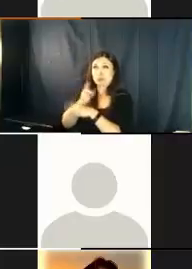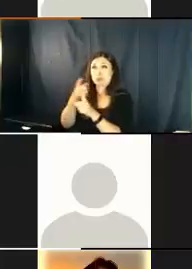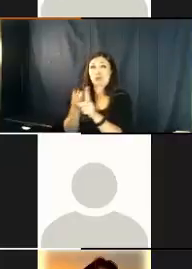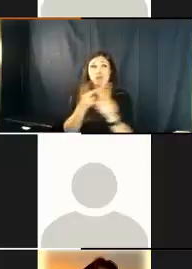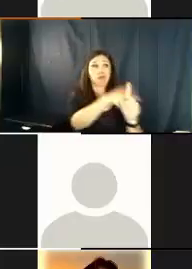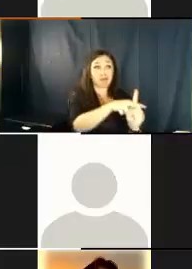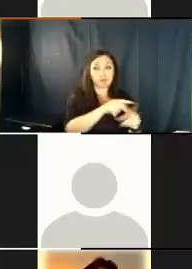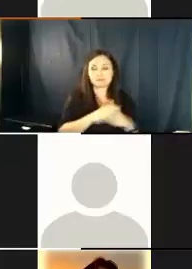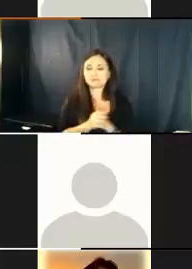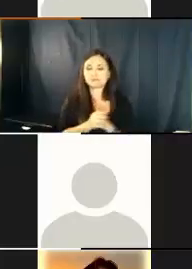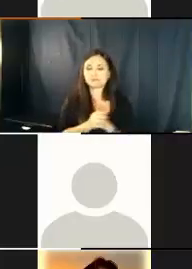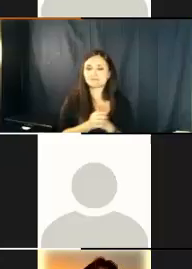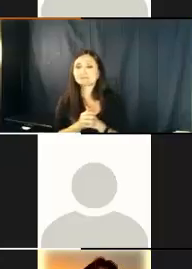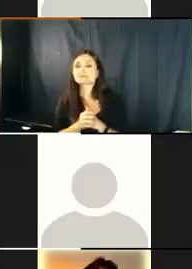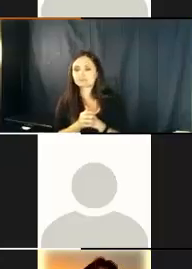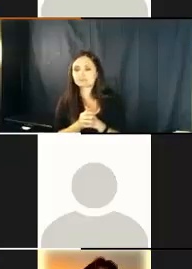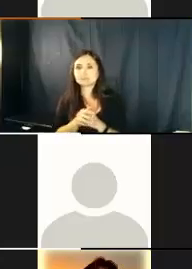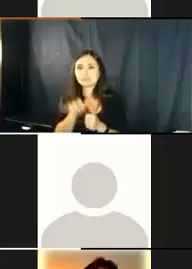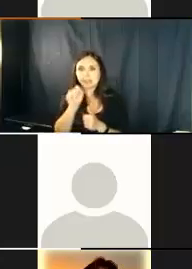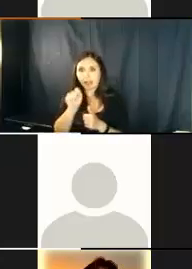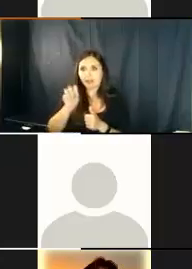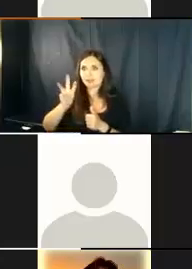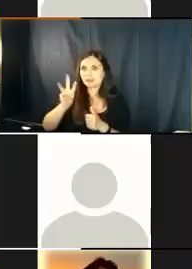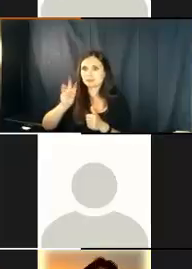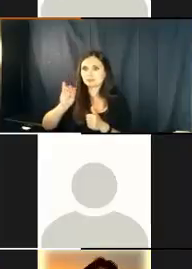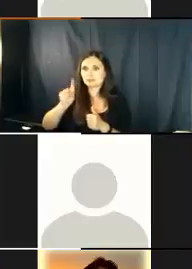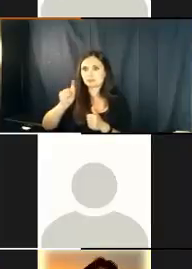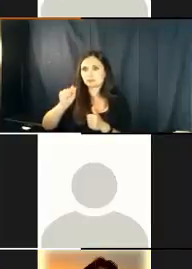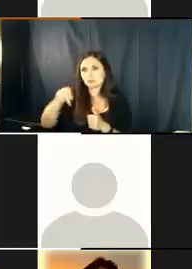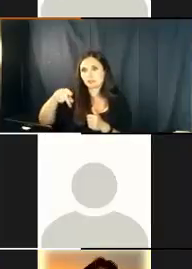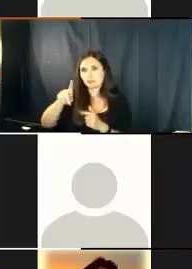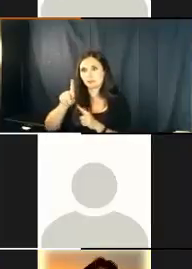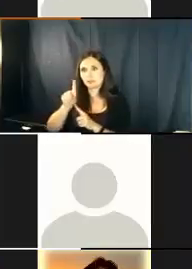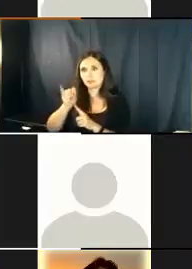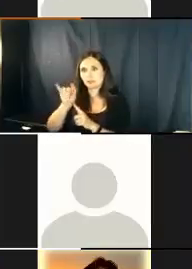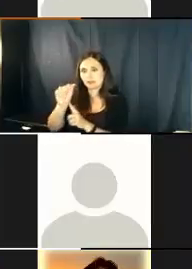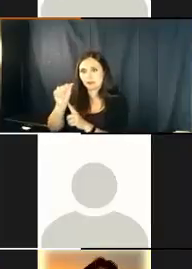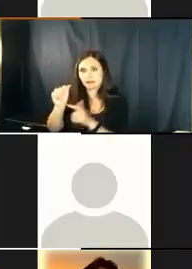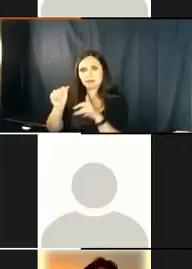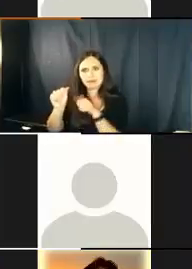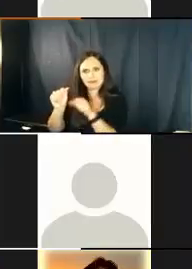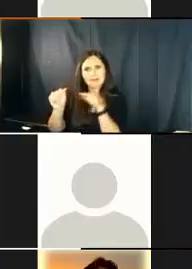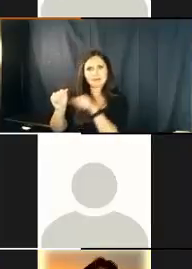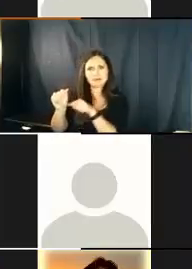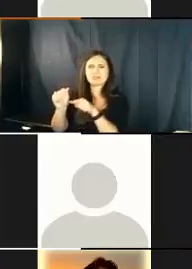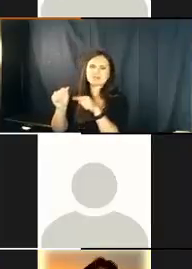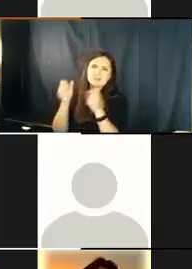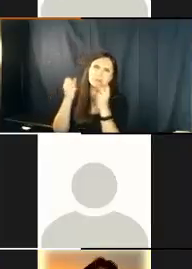So you know there's a number of things that we don't think of as traditional learning that help.